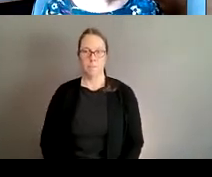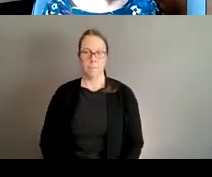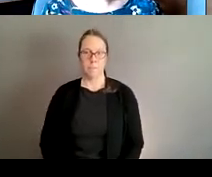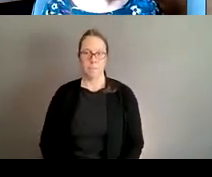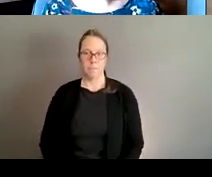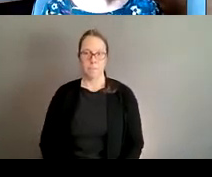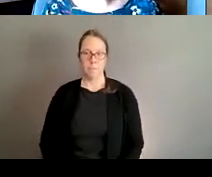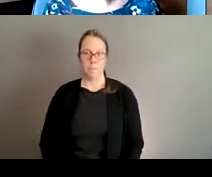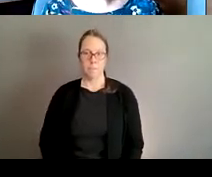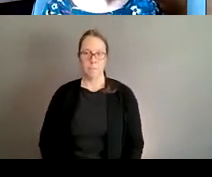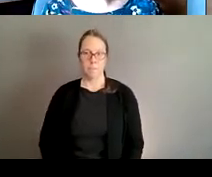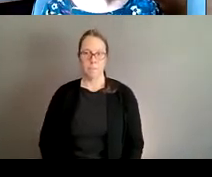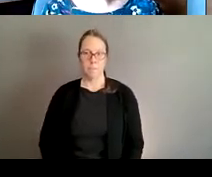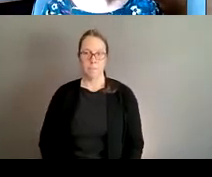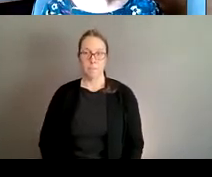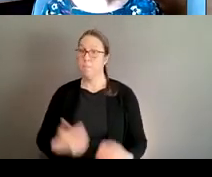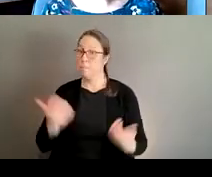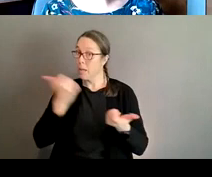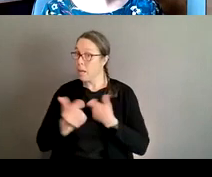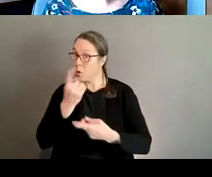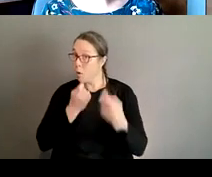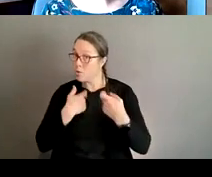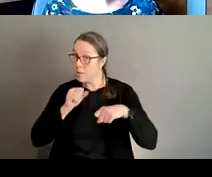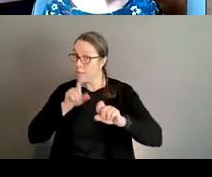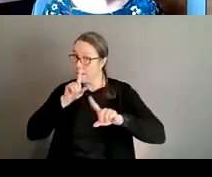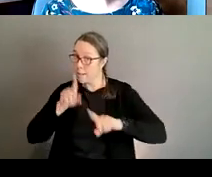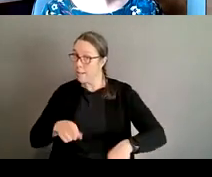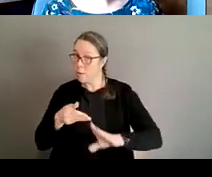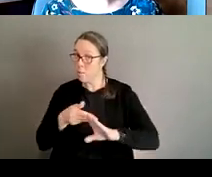Are there any questions I can answer before Hannah takes over for me?